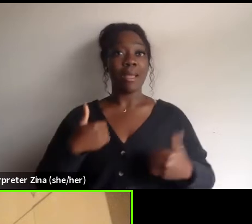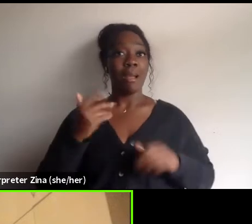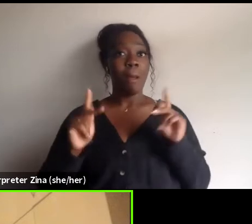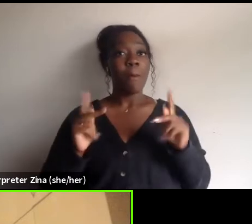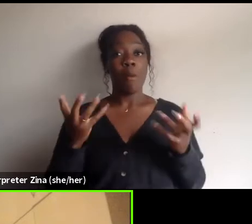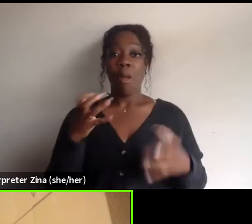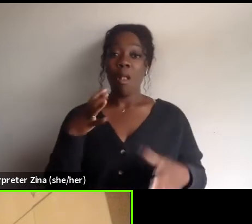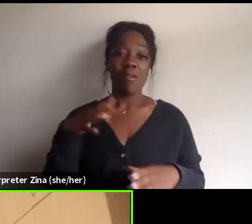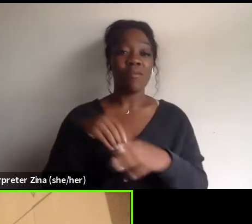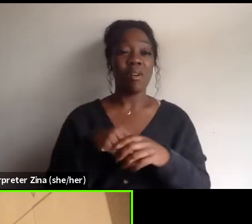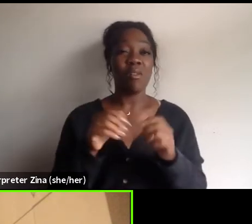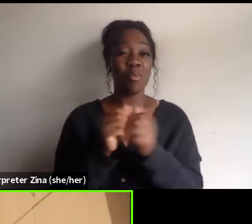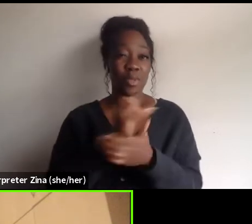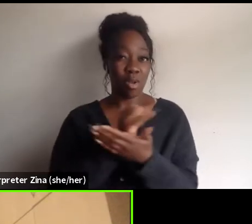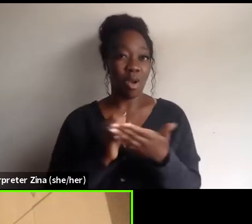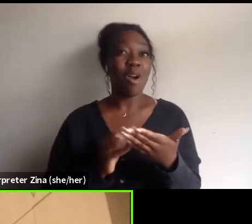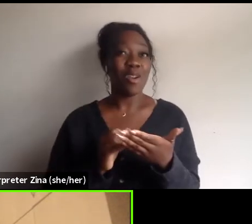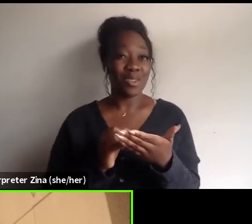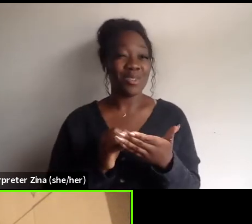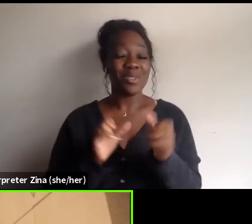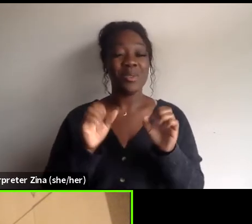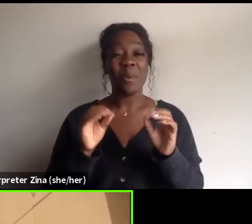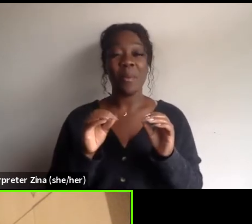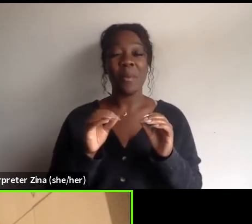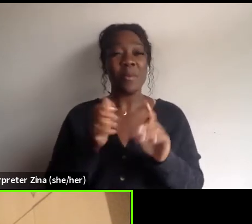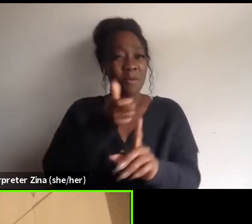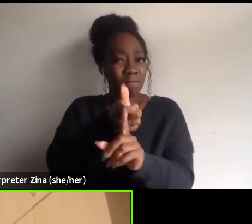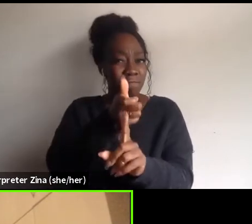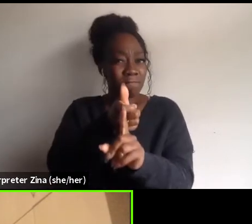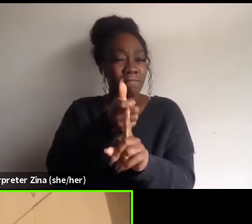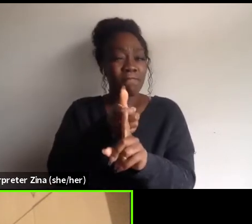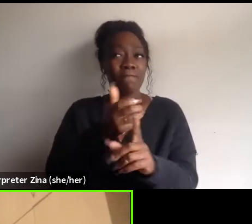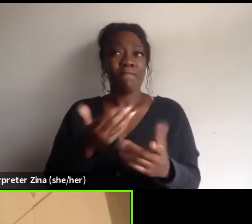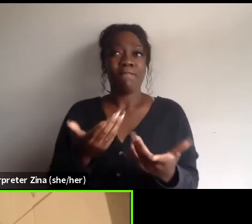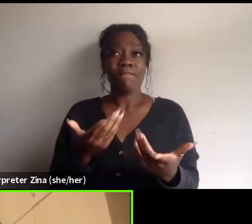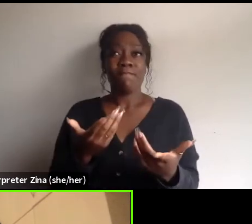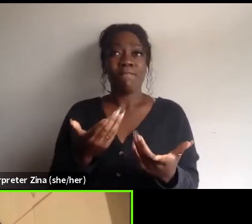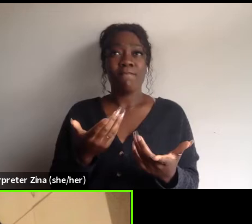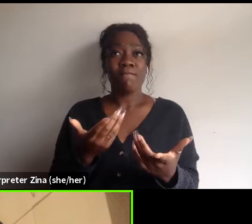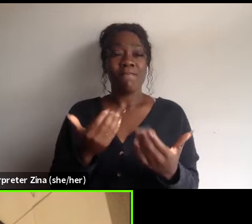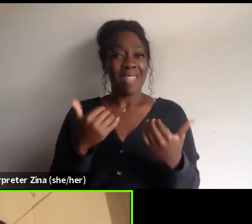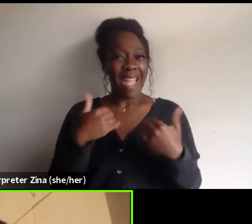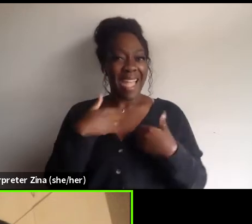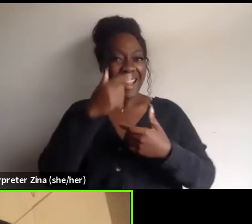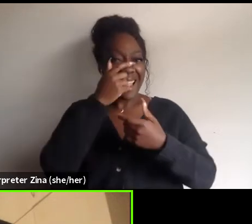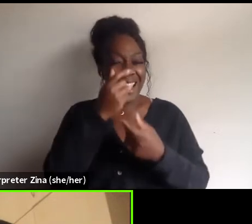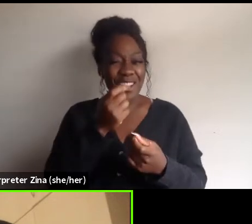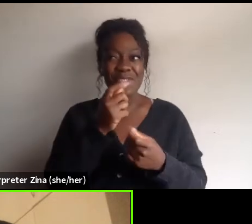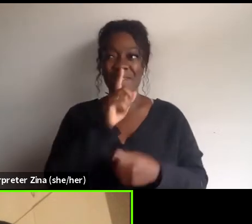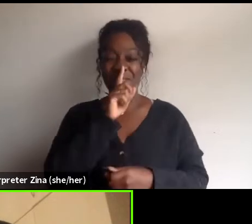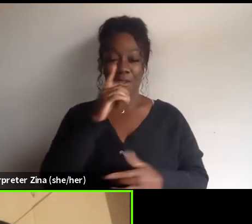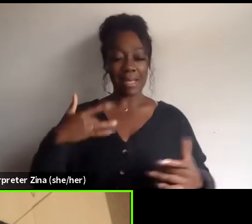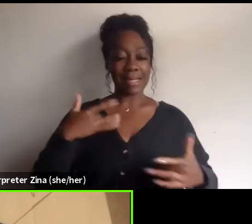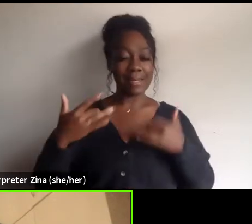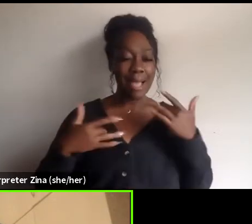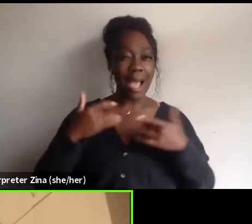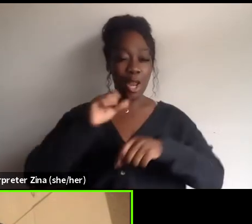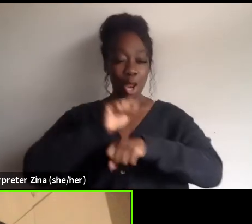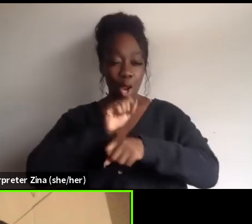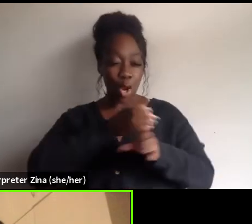And so as somebody who has had a really interesting and exciting career and as somebody who wears multiple hats